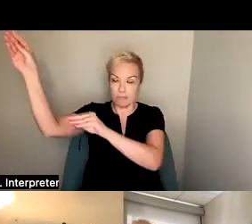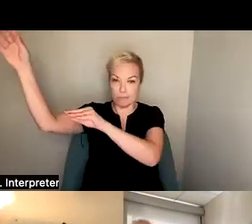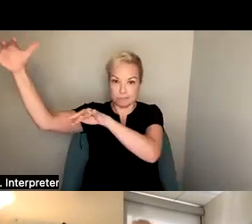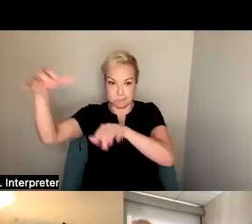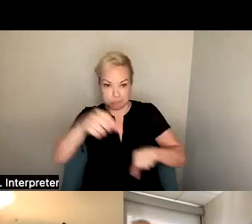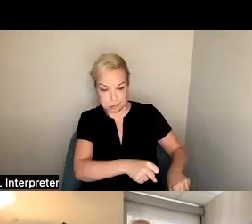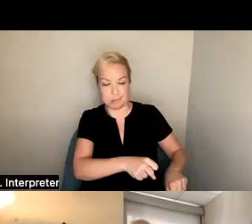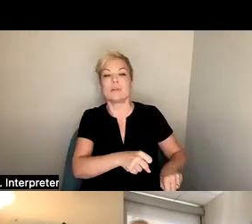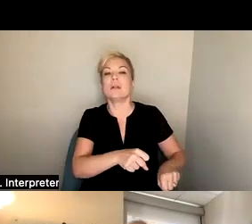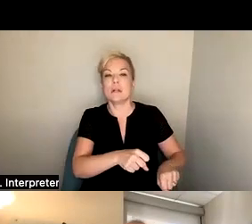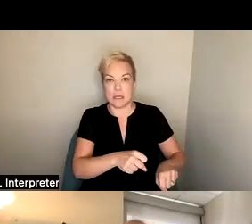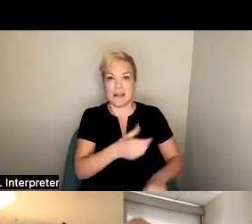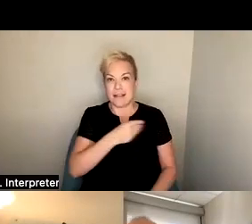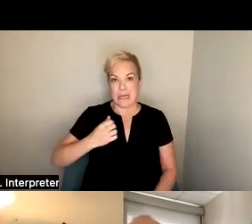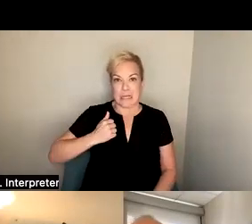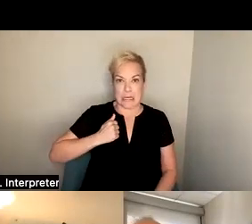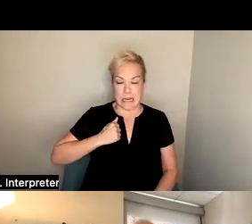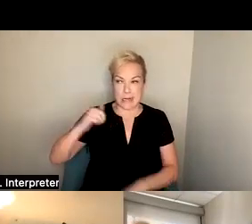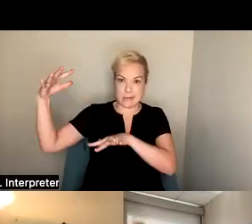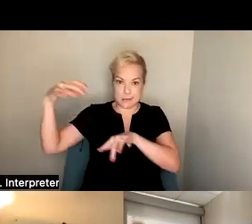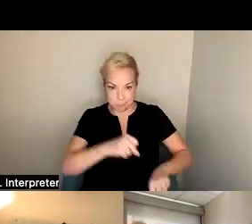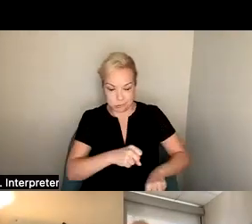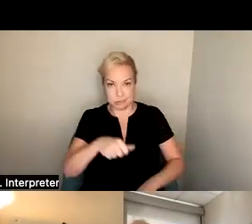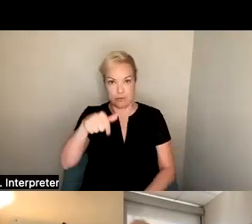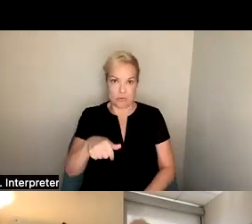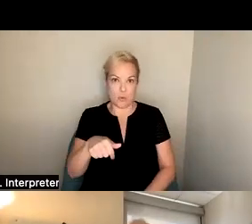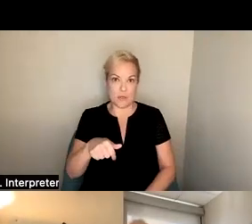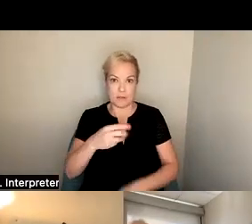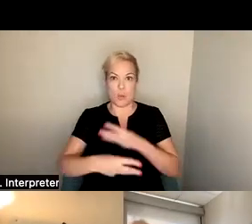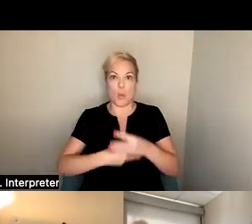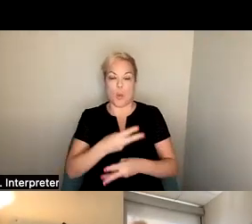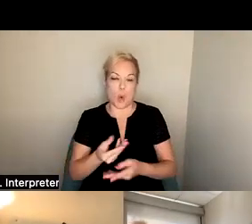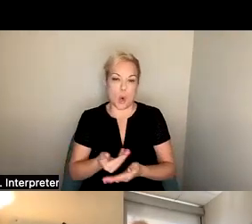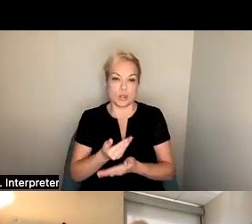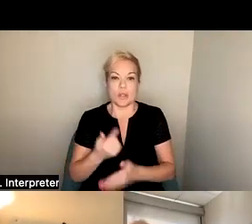and Canadians come to this new world, we have the dish with one spoon where we view